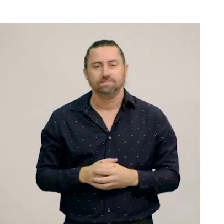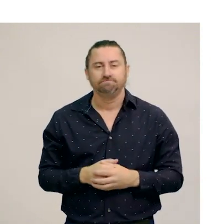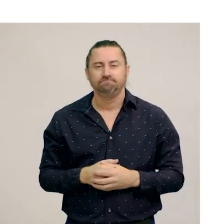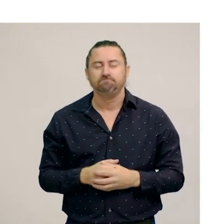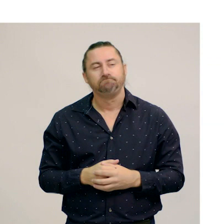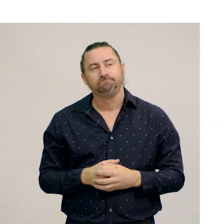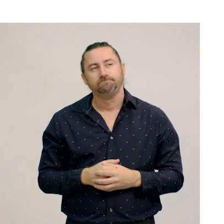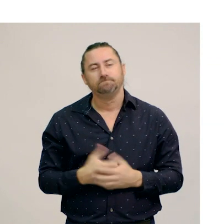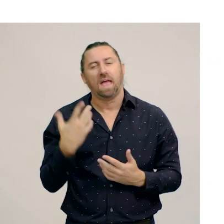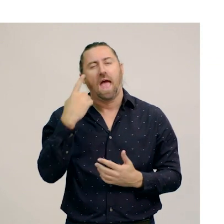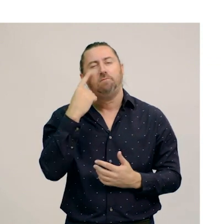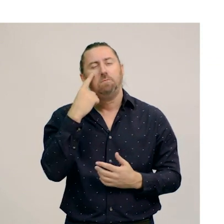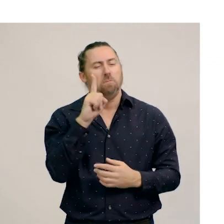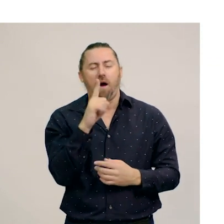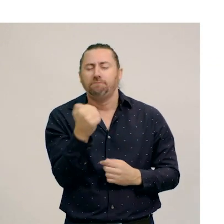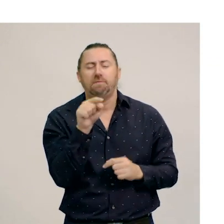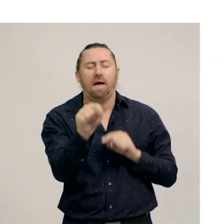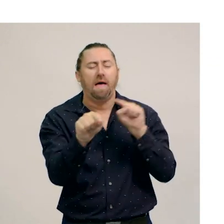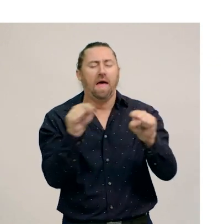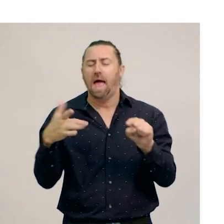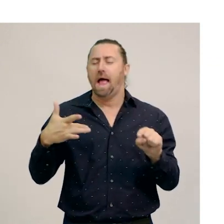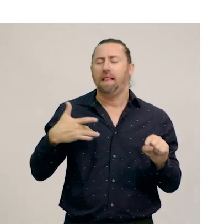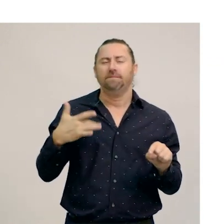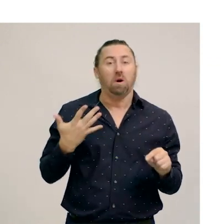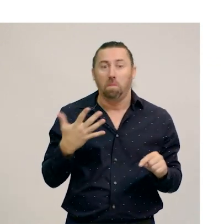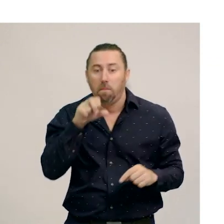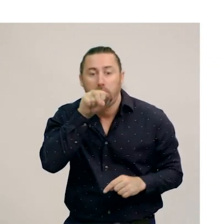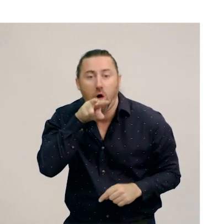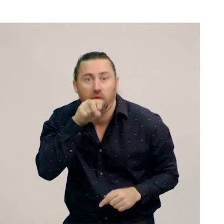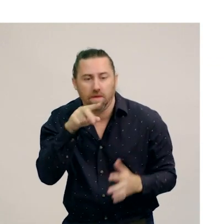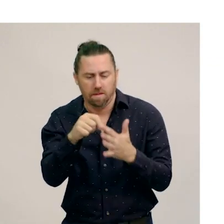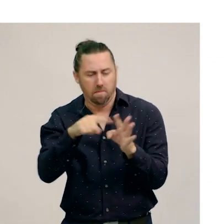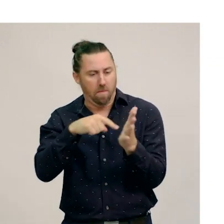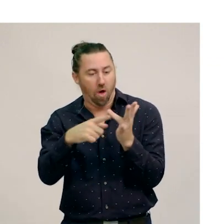Ok, let’s have a look at our other living things. What about the python?